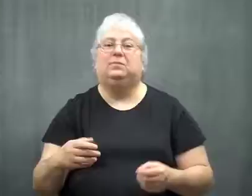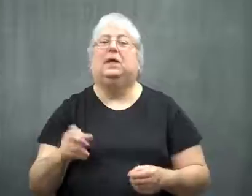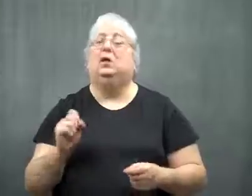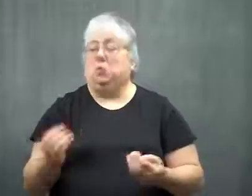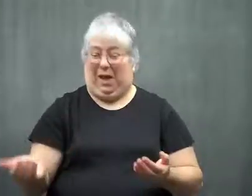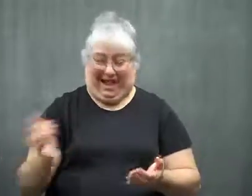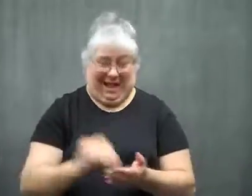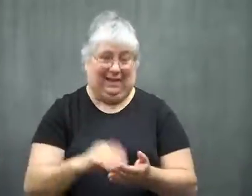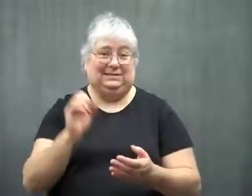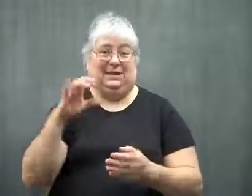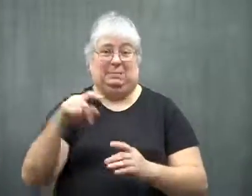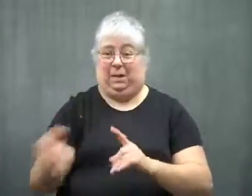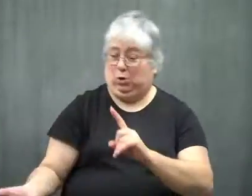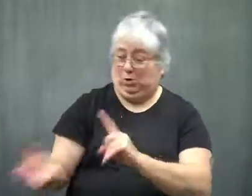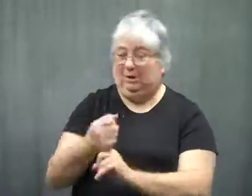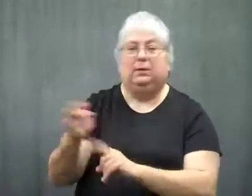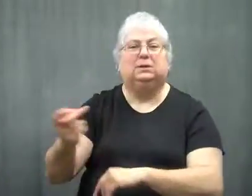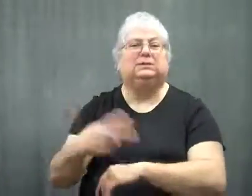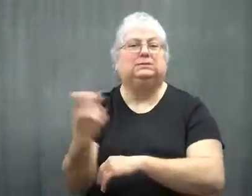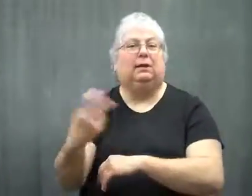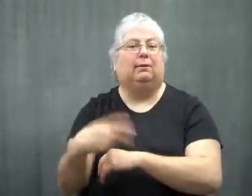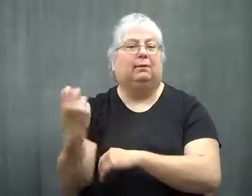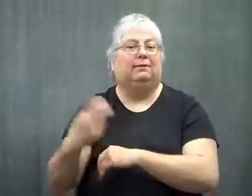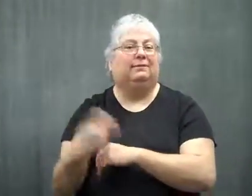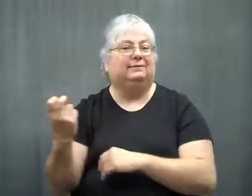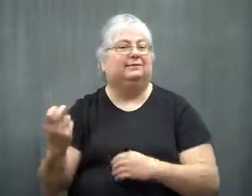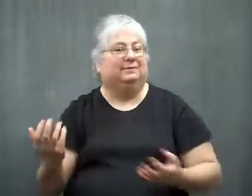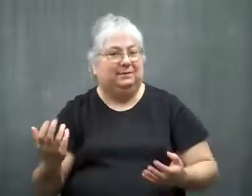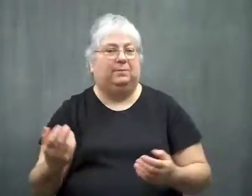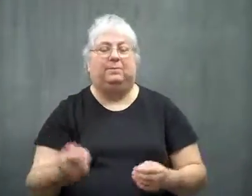She was arrested again in September for theft.